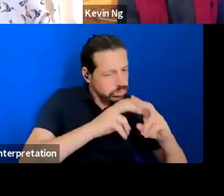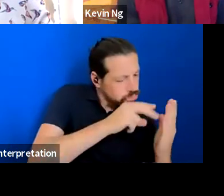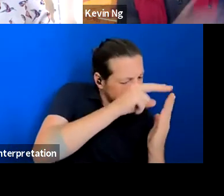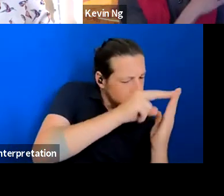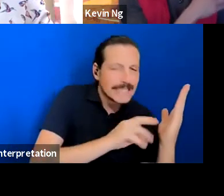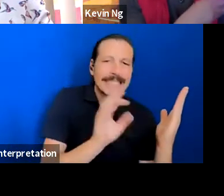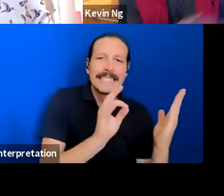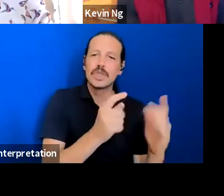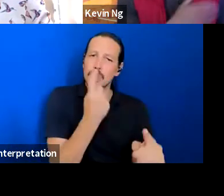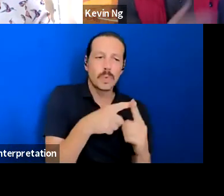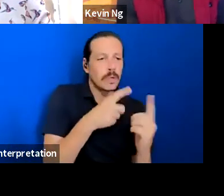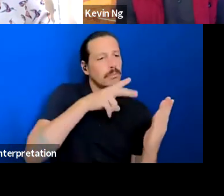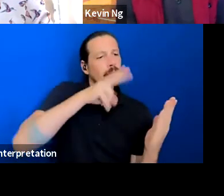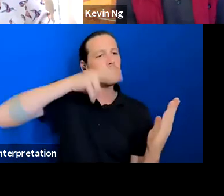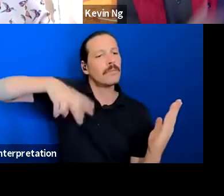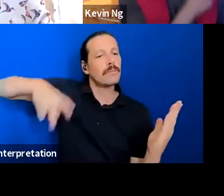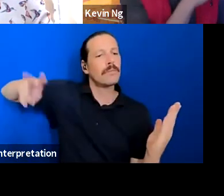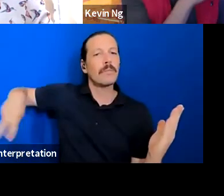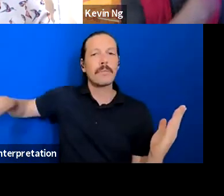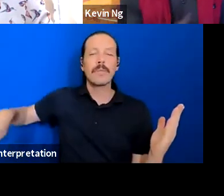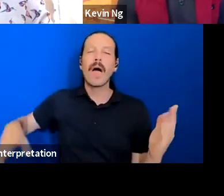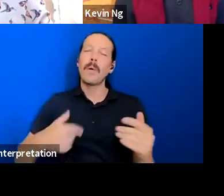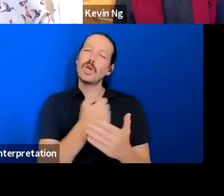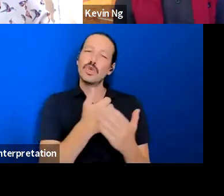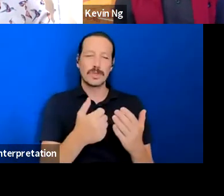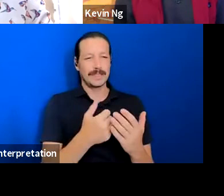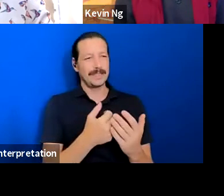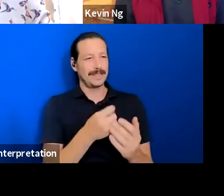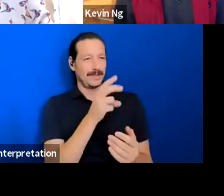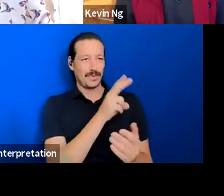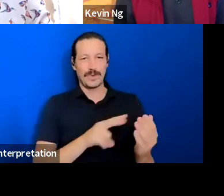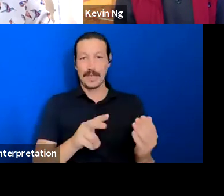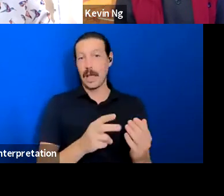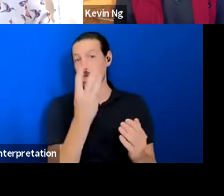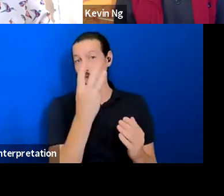run throughs, one run through just to get a broad understanding of where everything is and I usually